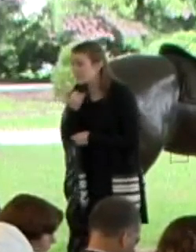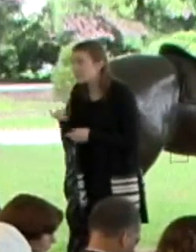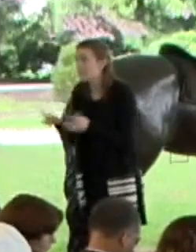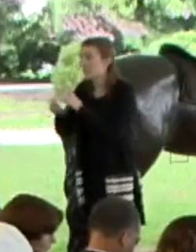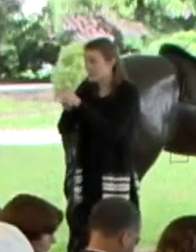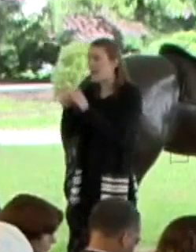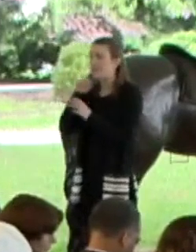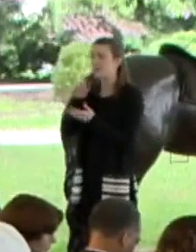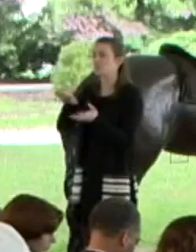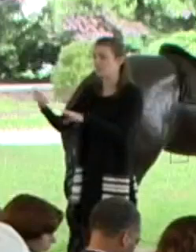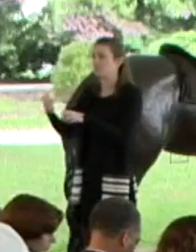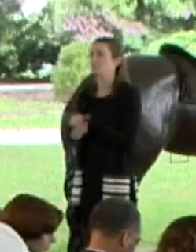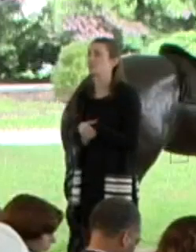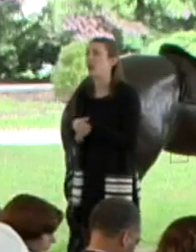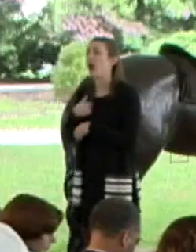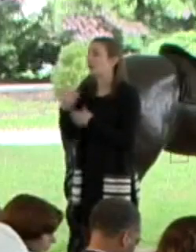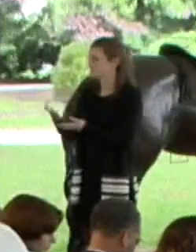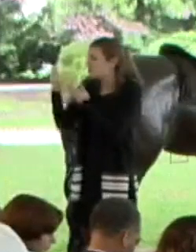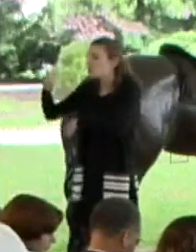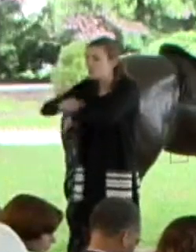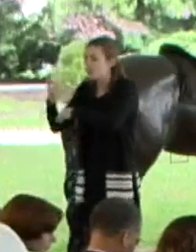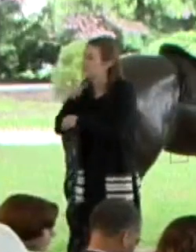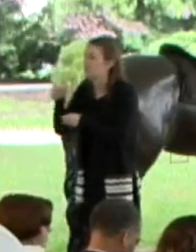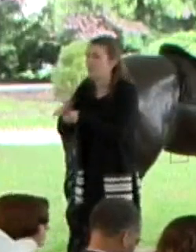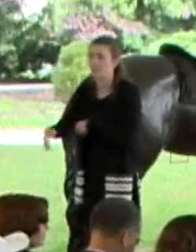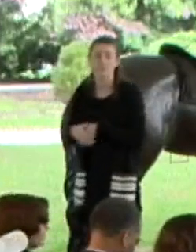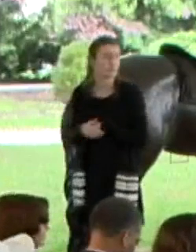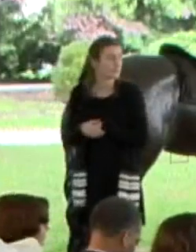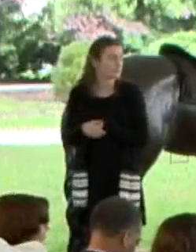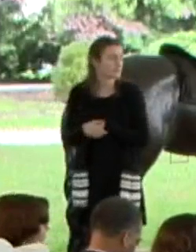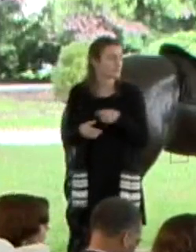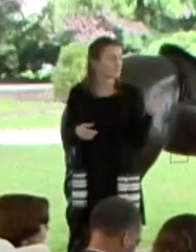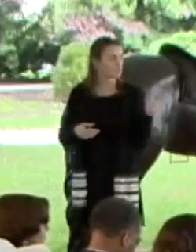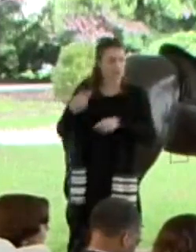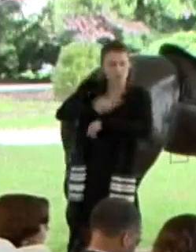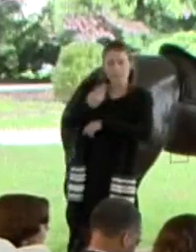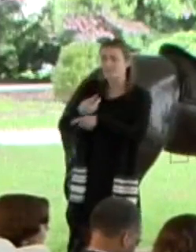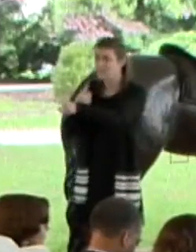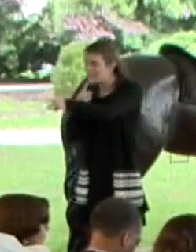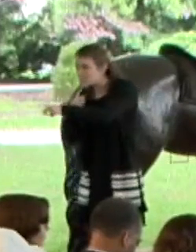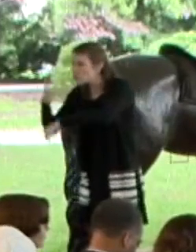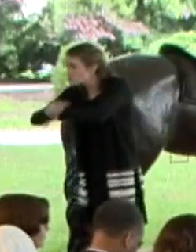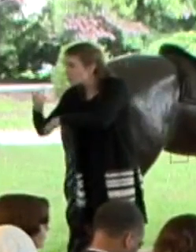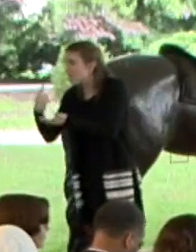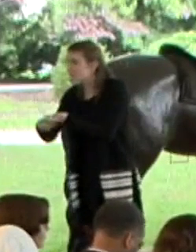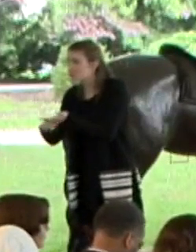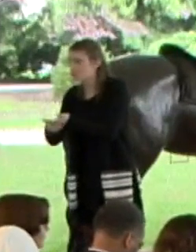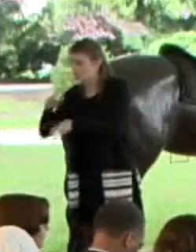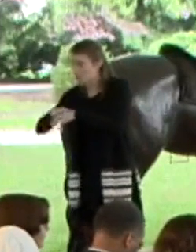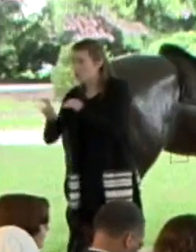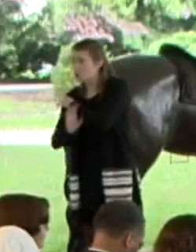WE ARE NOT DOING IT THE WAY CONSTITUTIONS ARE DONE. AND THEN I OUR HURRY TO DO